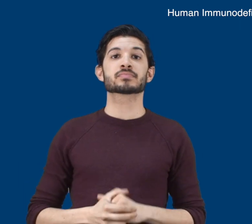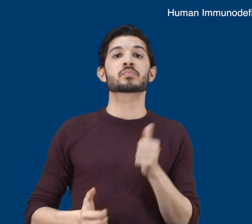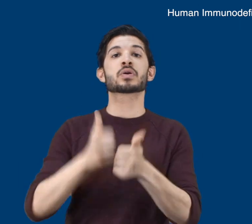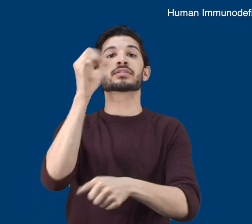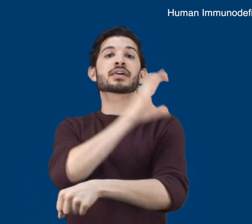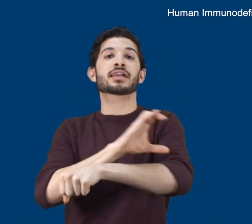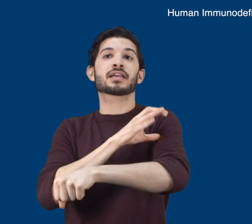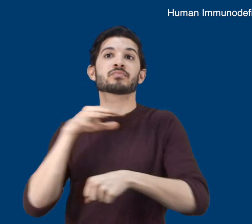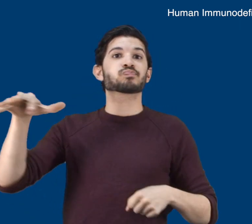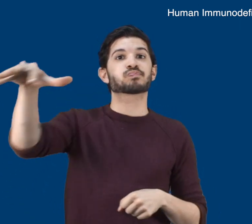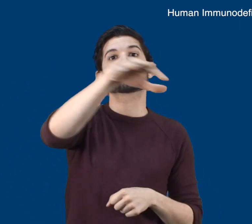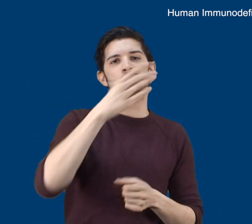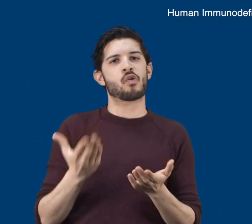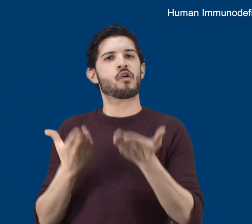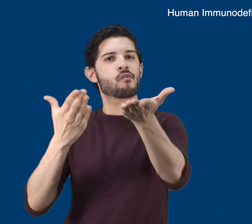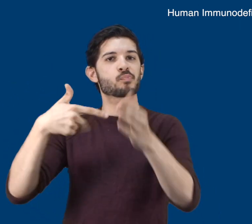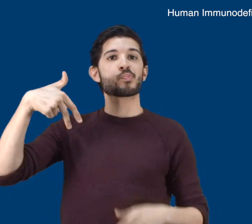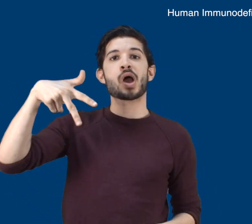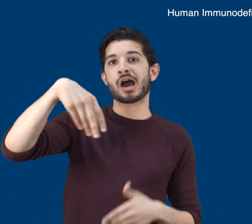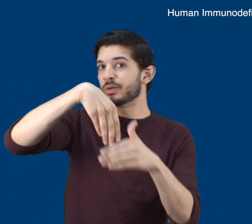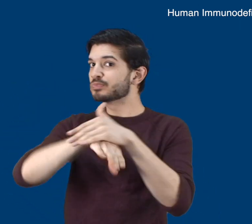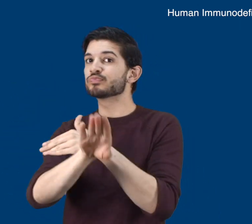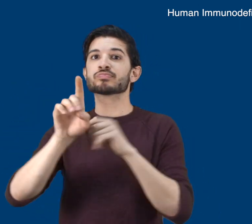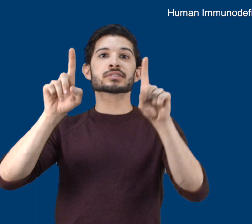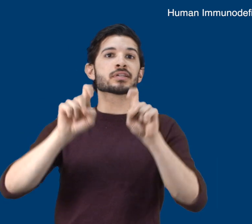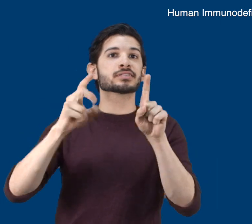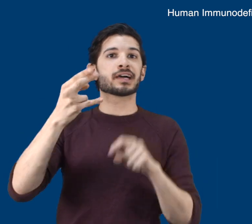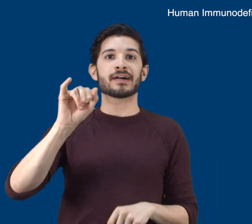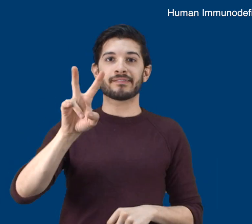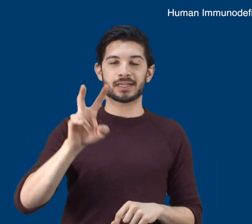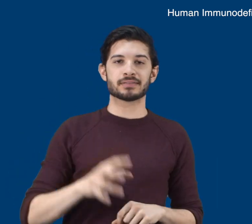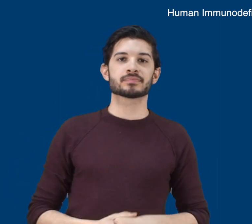Most clinics offer walk-in testing for HIV.